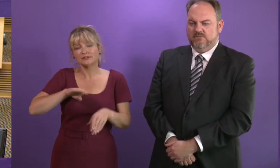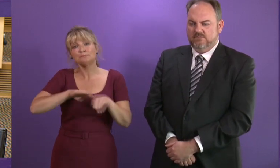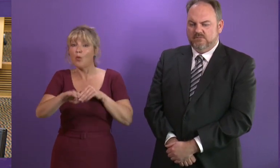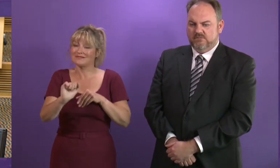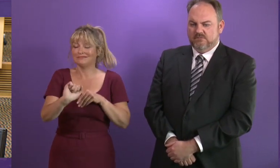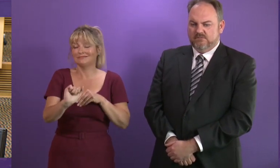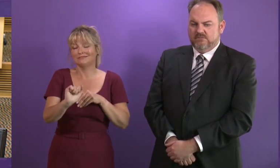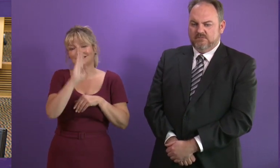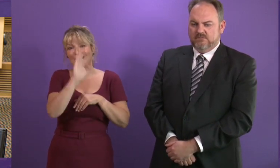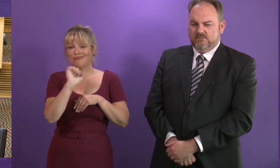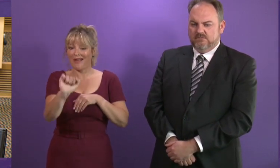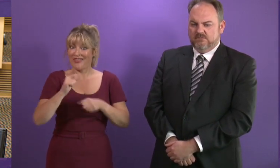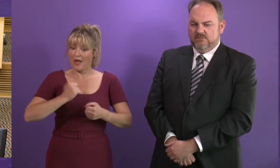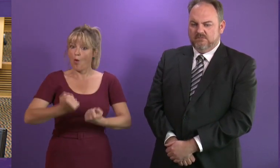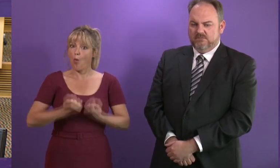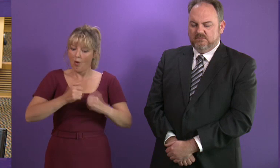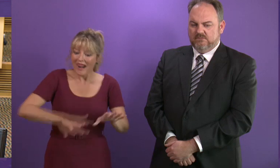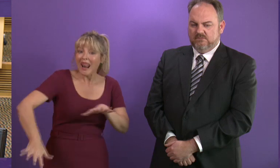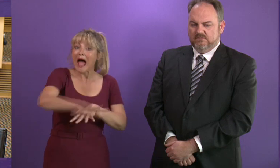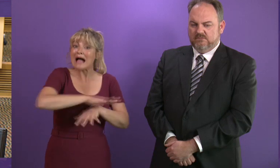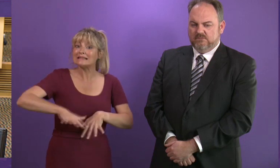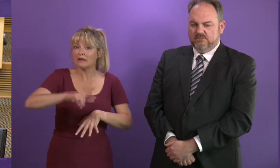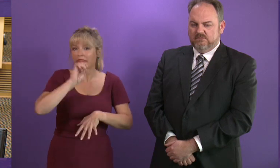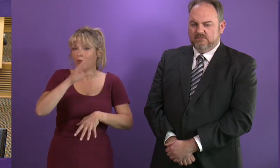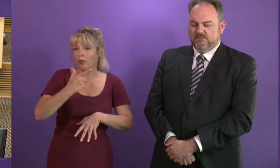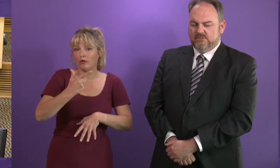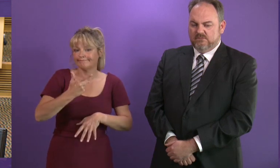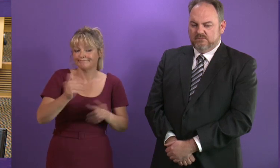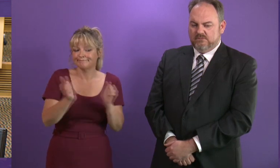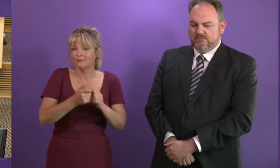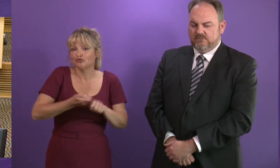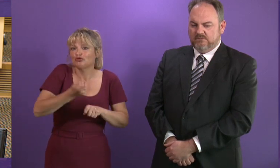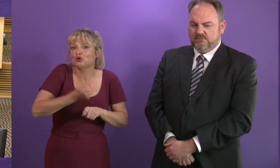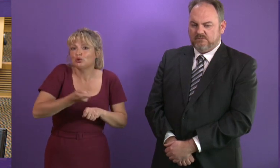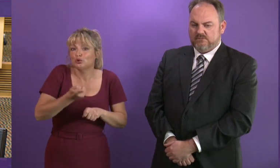wish to continue trading. I ask Sports Direct to reconsider that.